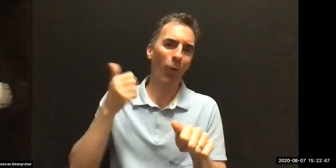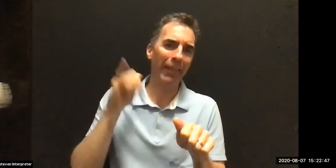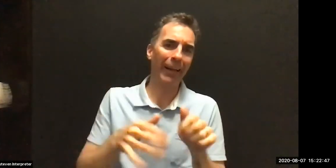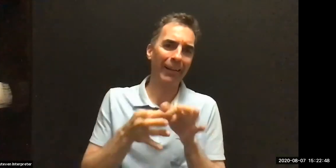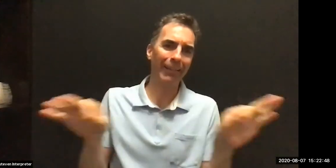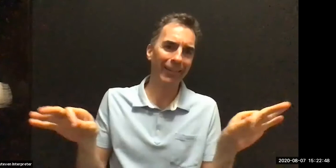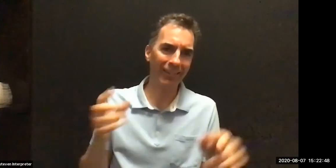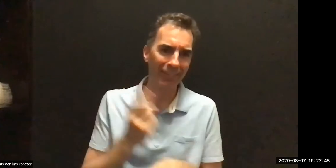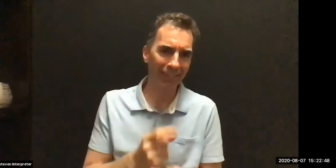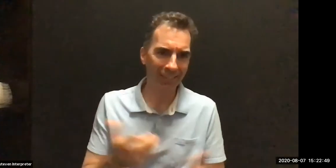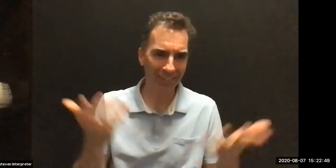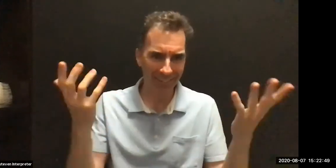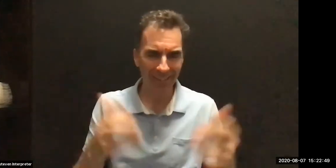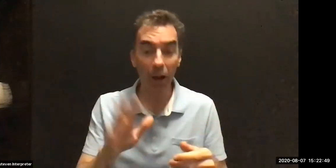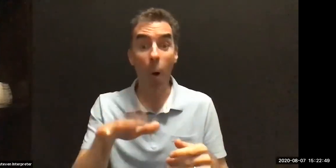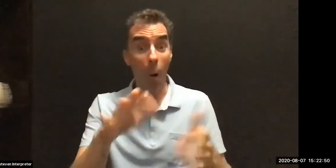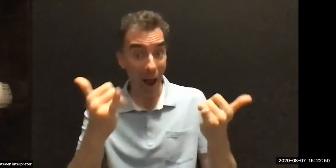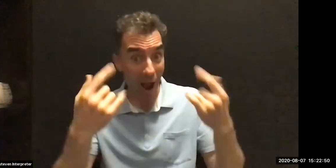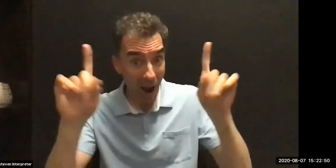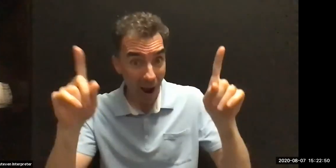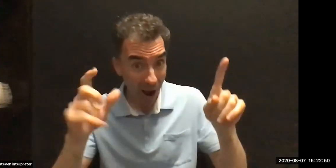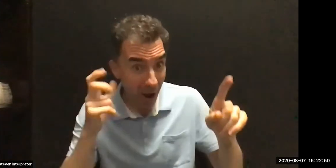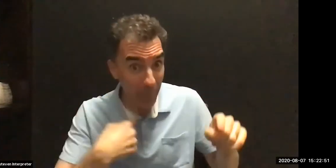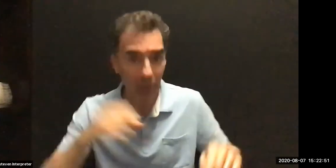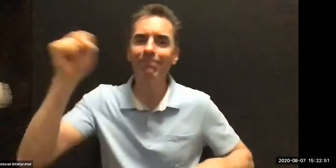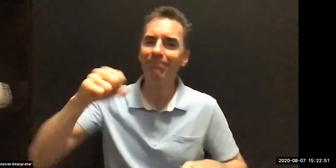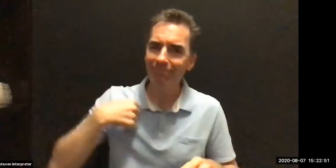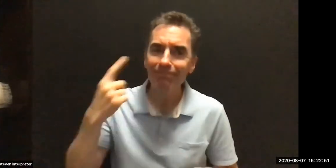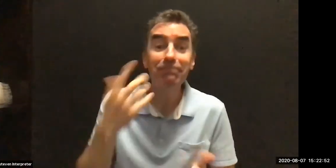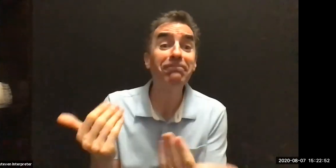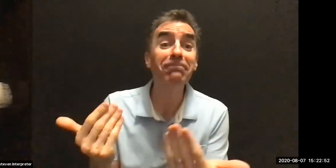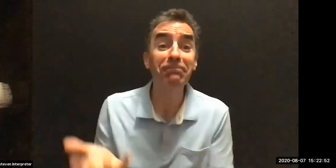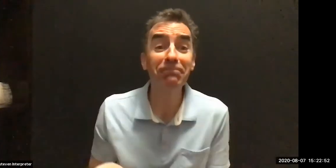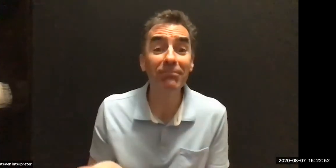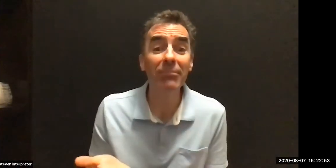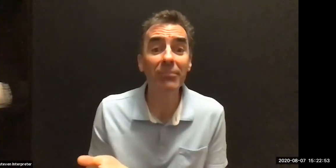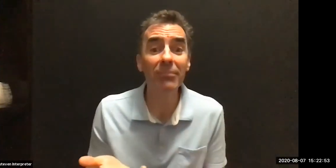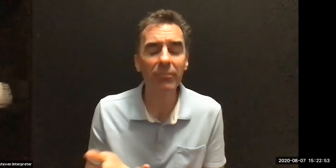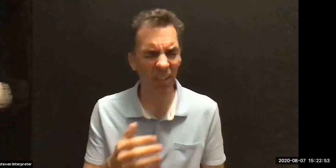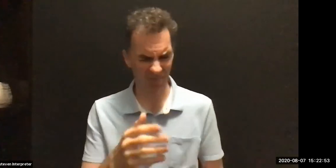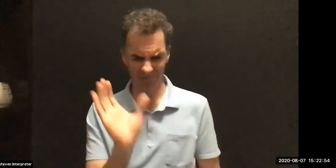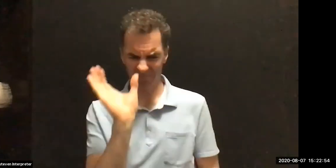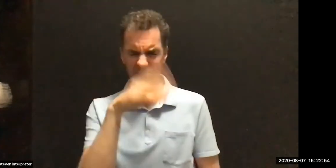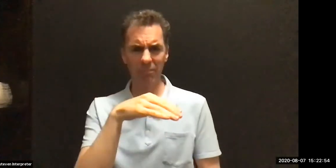Polly Begley: Okay. Okay. Can you hear me now. Channelle Charest: I can hear you now. Polly Begley: Okay, I was unmuted. I don't know. Maybe I'm just cutting out